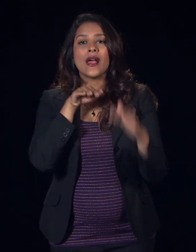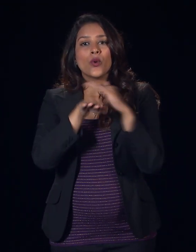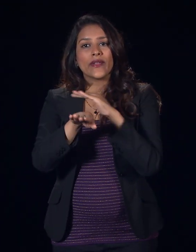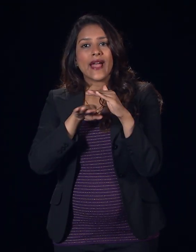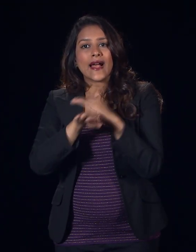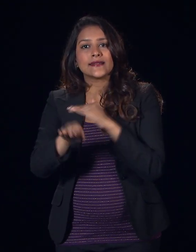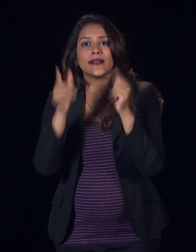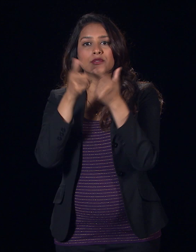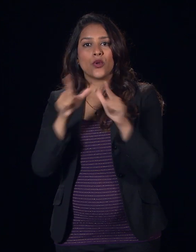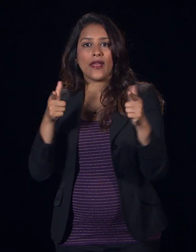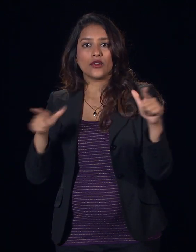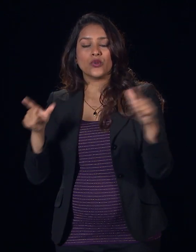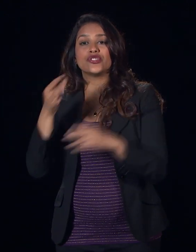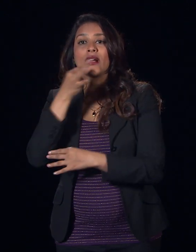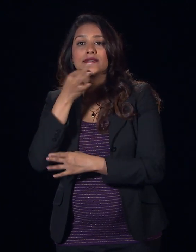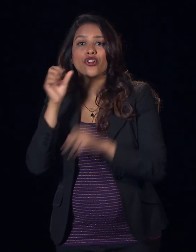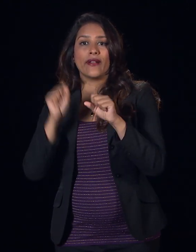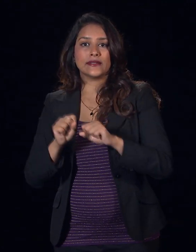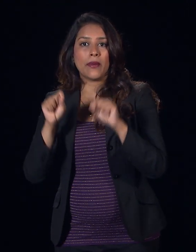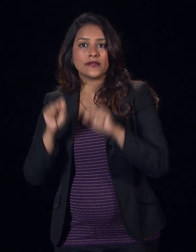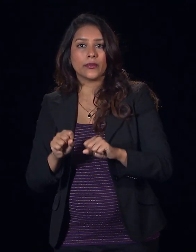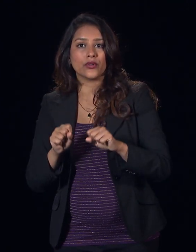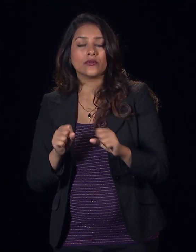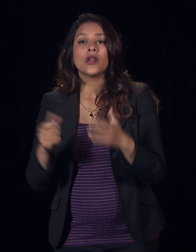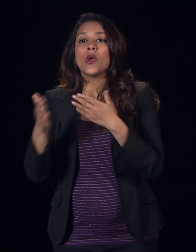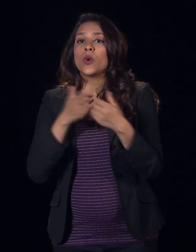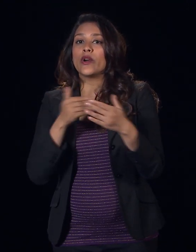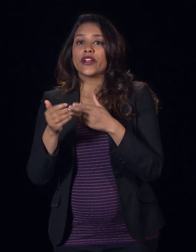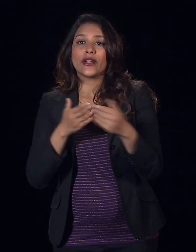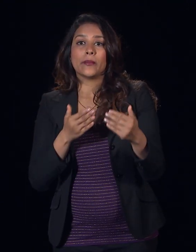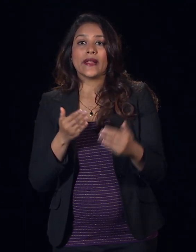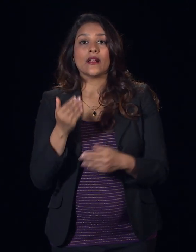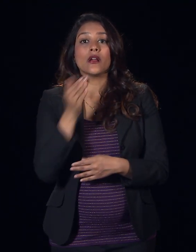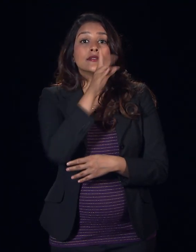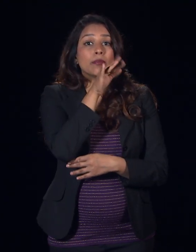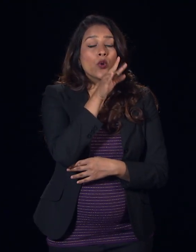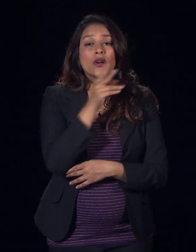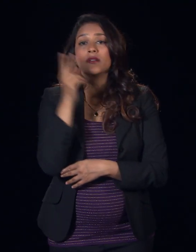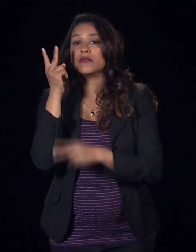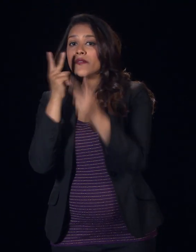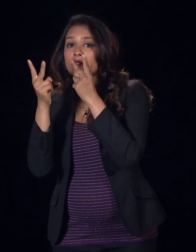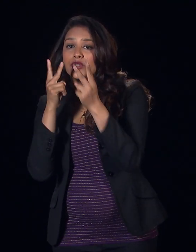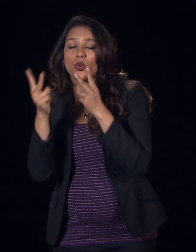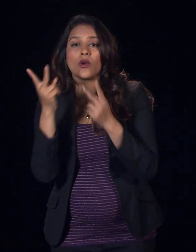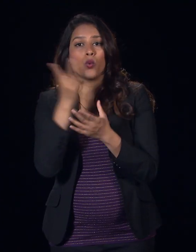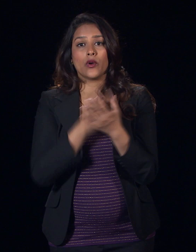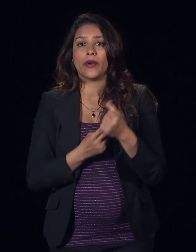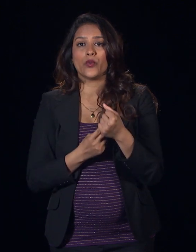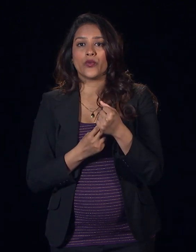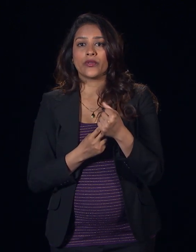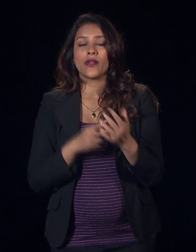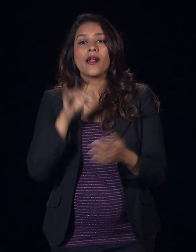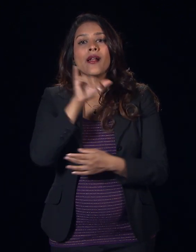with access to language as early as possible, whether it be spoken, visual, or both.